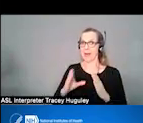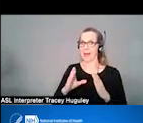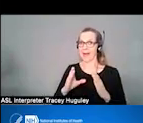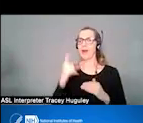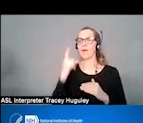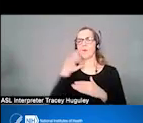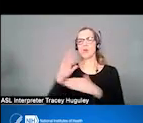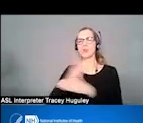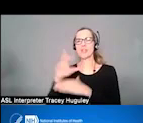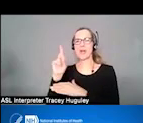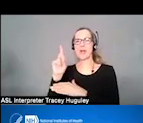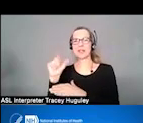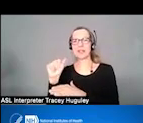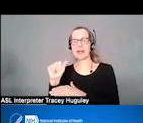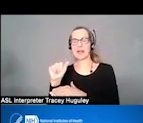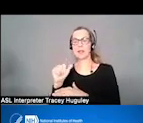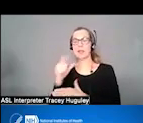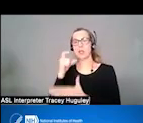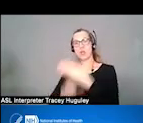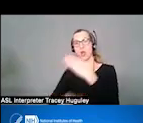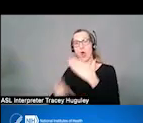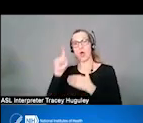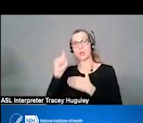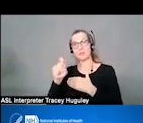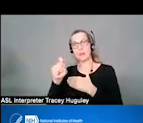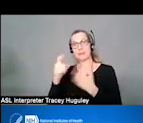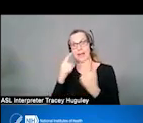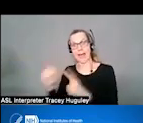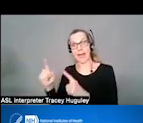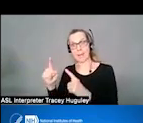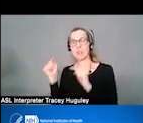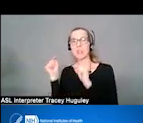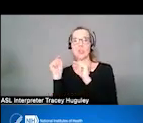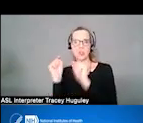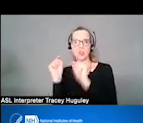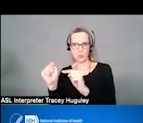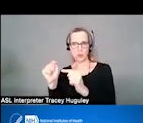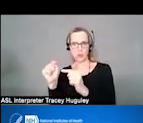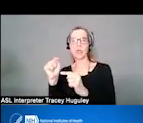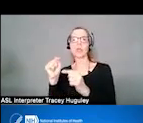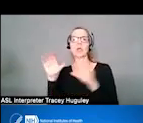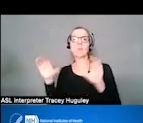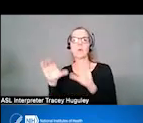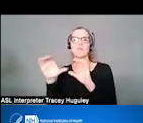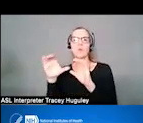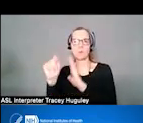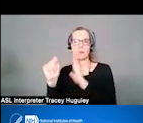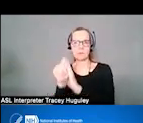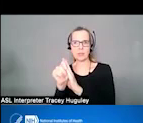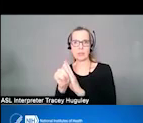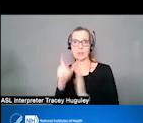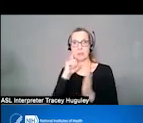the cost must be incurred during the performance period. This notice, this document, also outlines costs